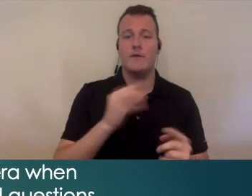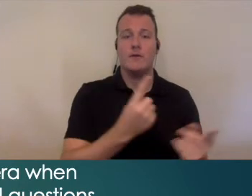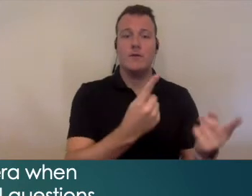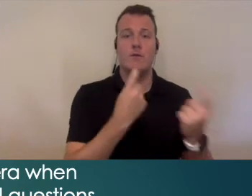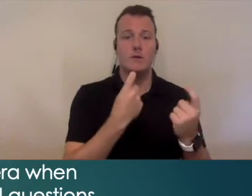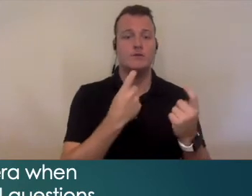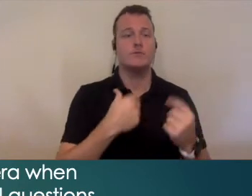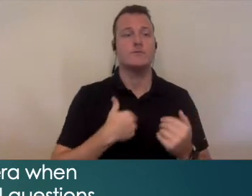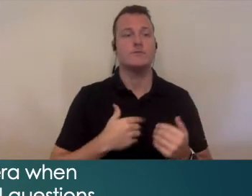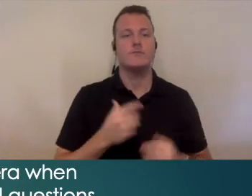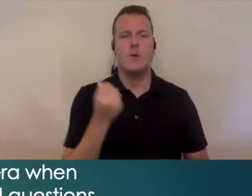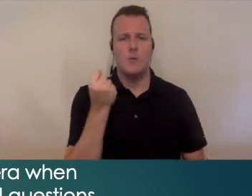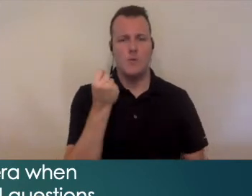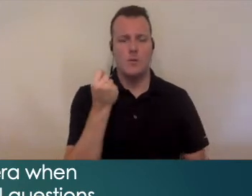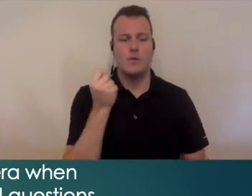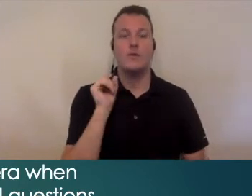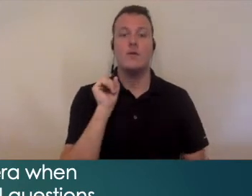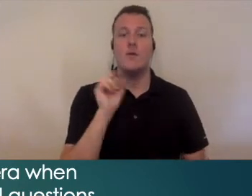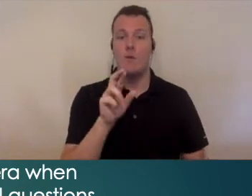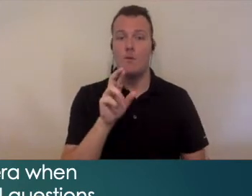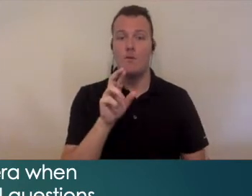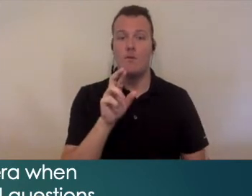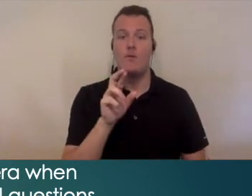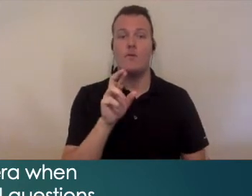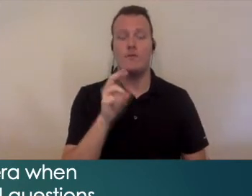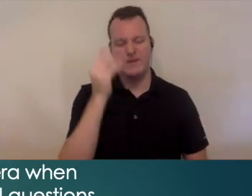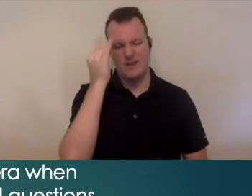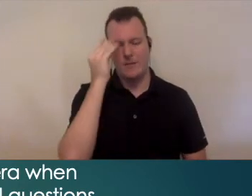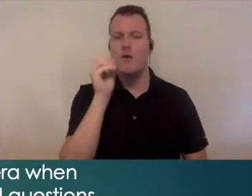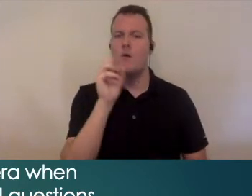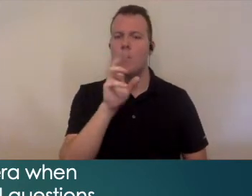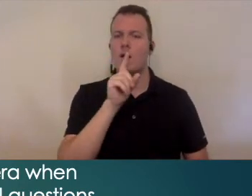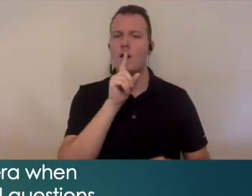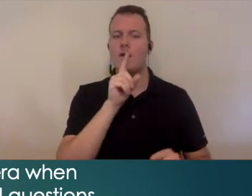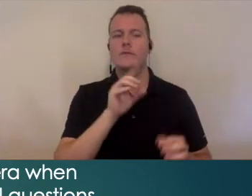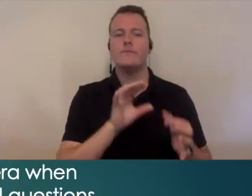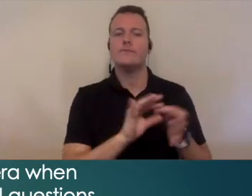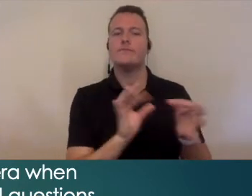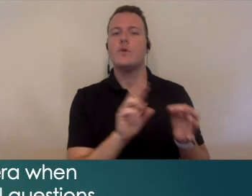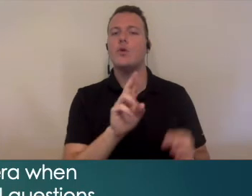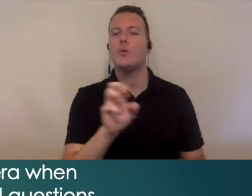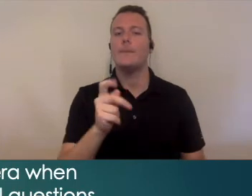or repeat it to ensure you understand what the interviewer is asking. I would